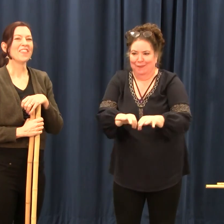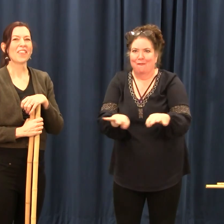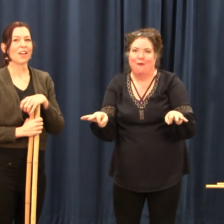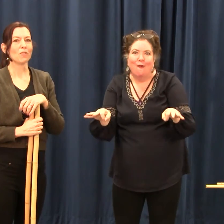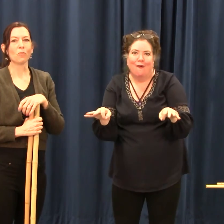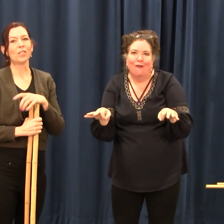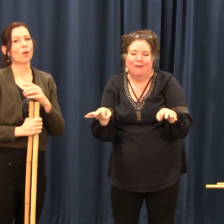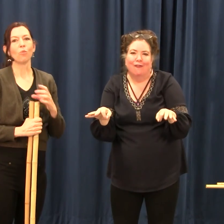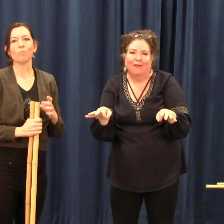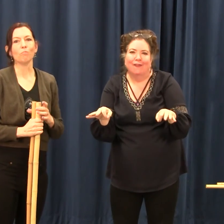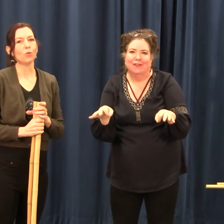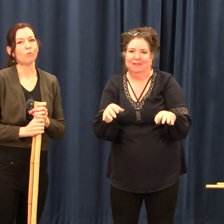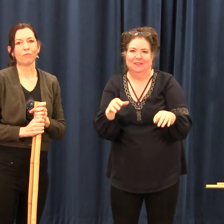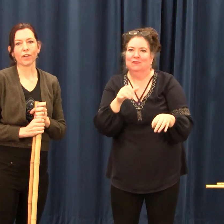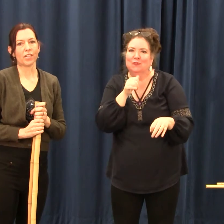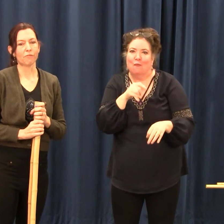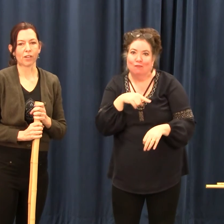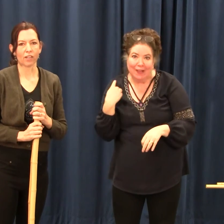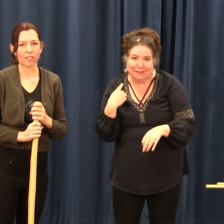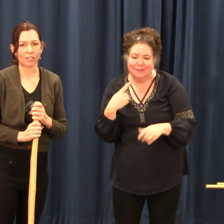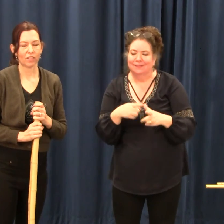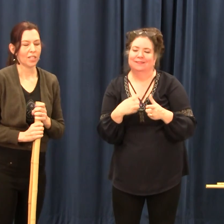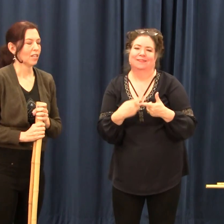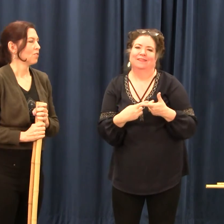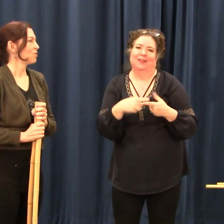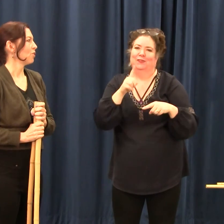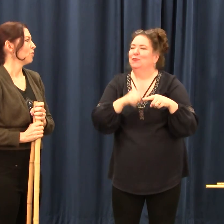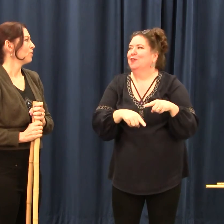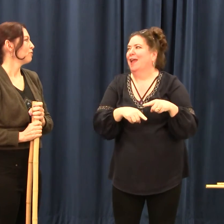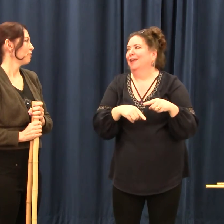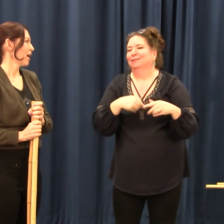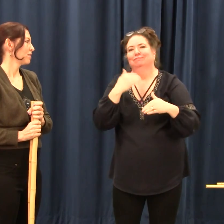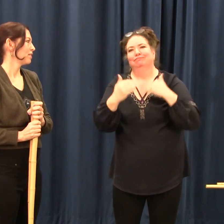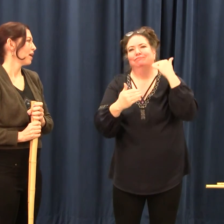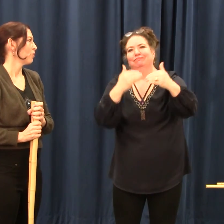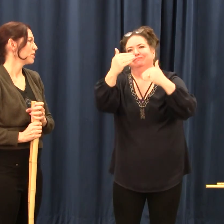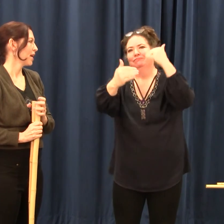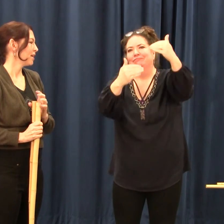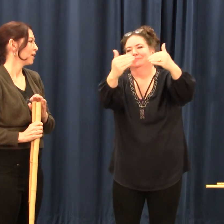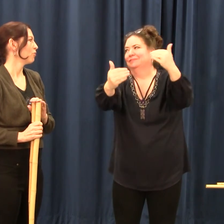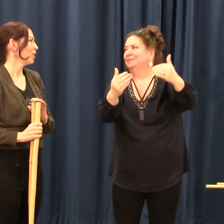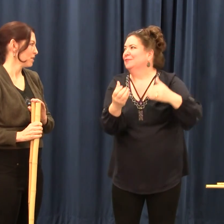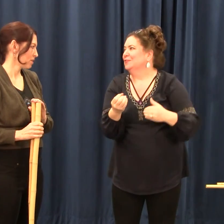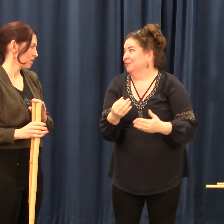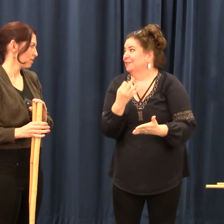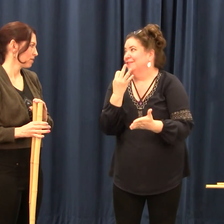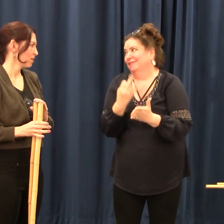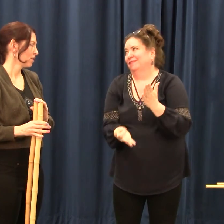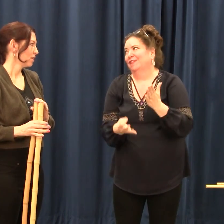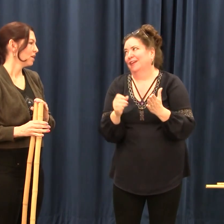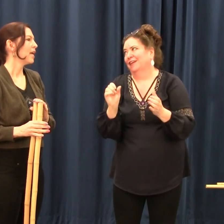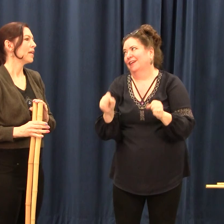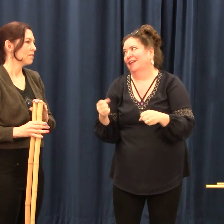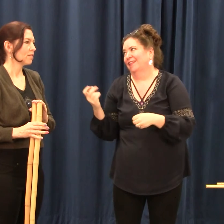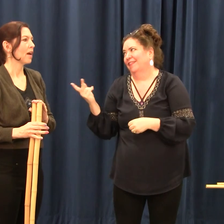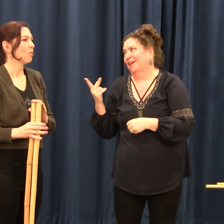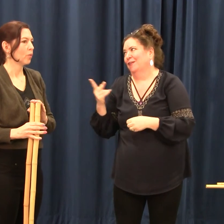then we don't move very far. So the fact that we're taking risks is how we,